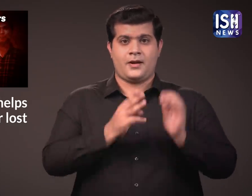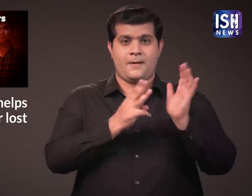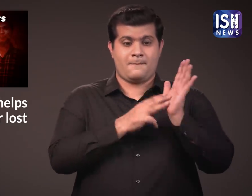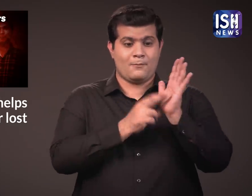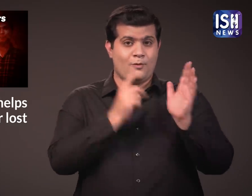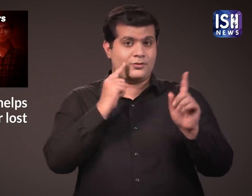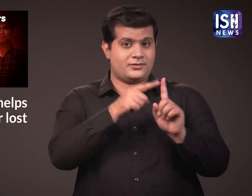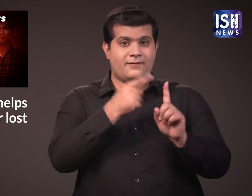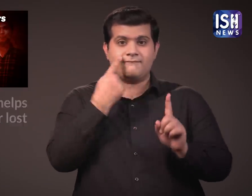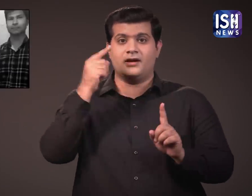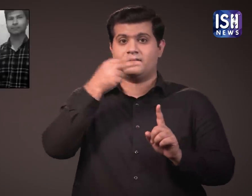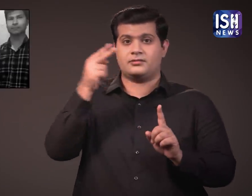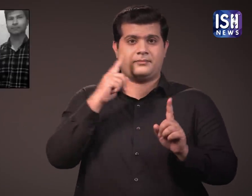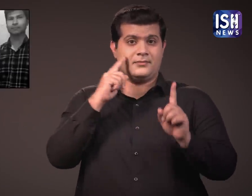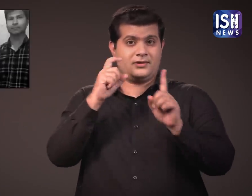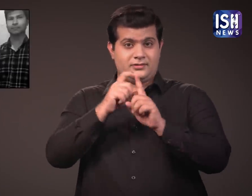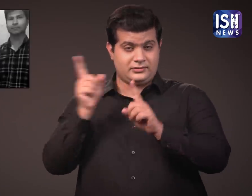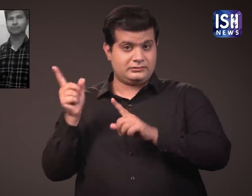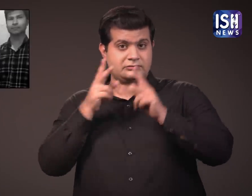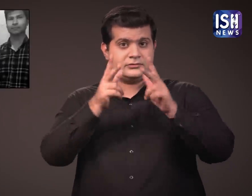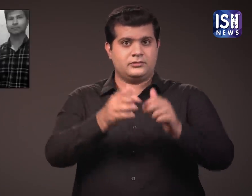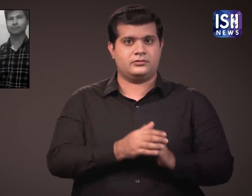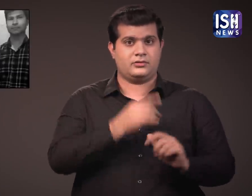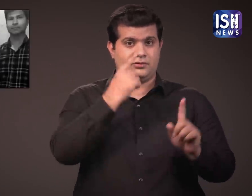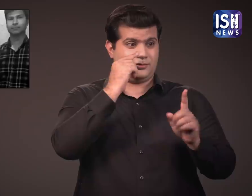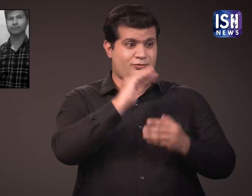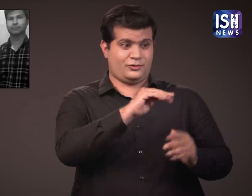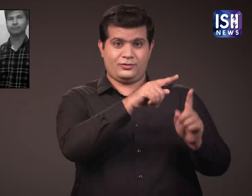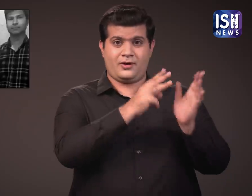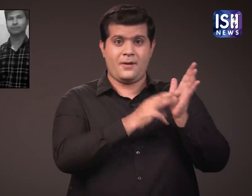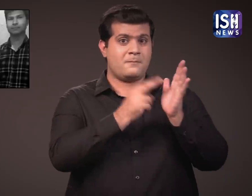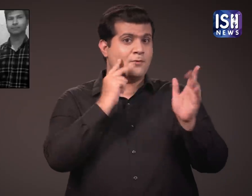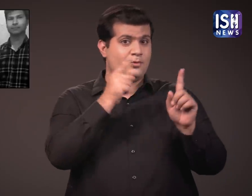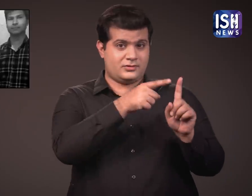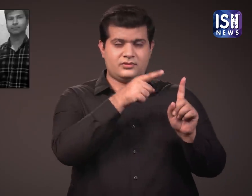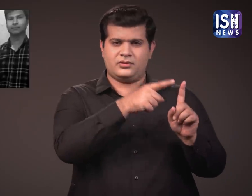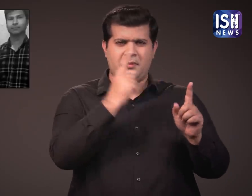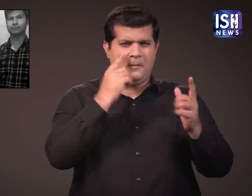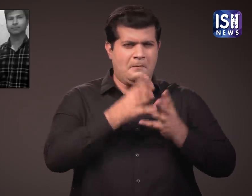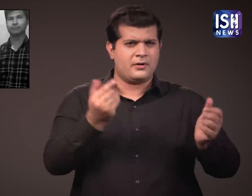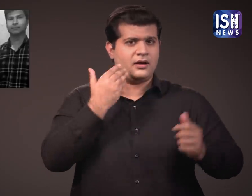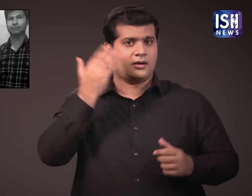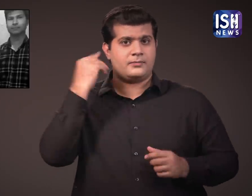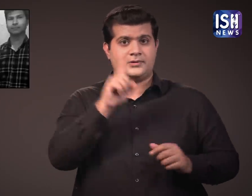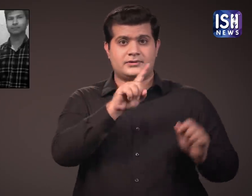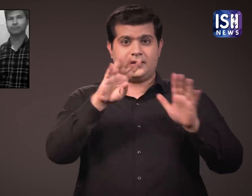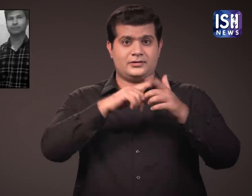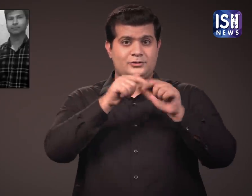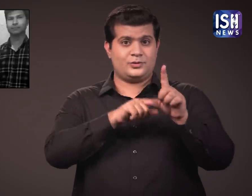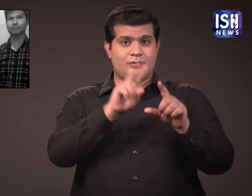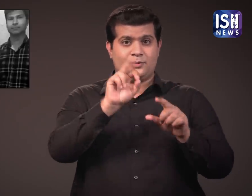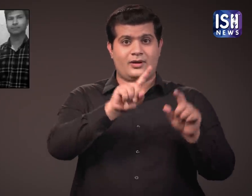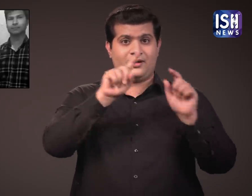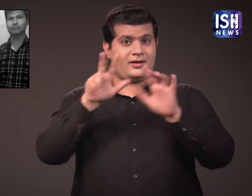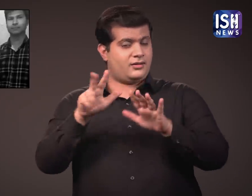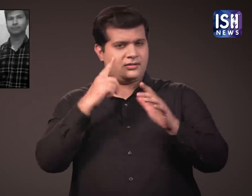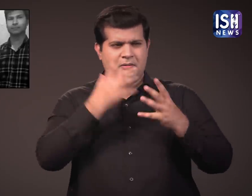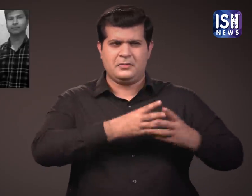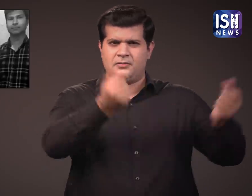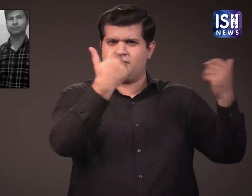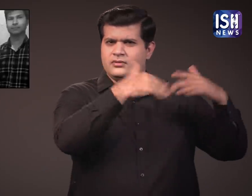Moni's father's name is Ishwar Dayal. He said she went missing on 19 July 2018.